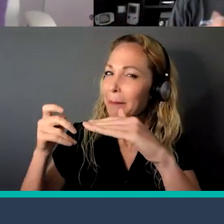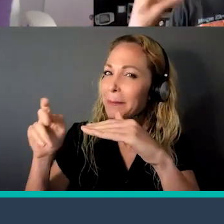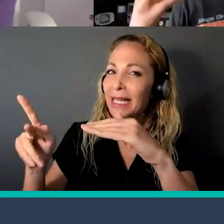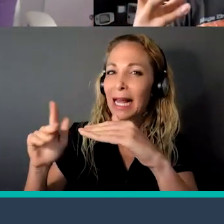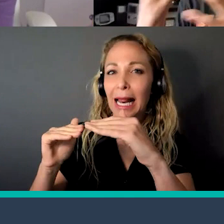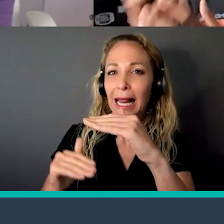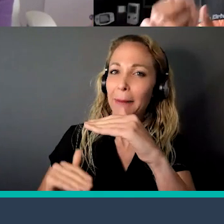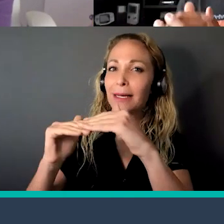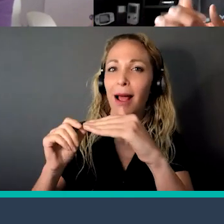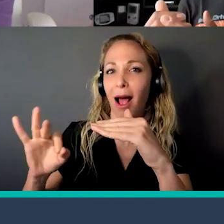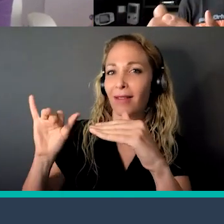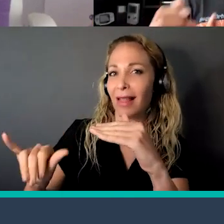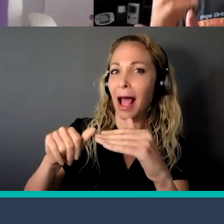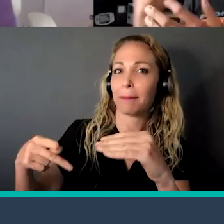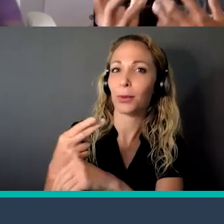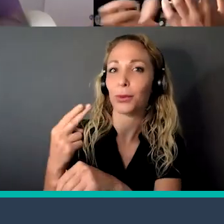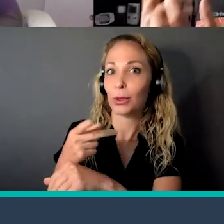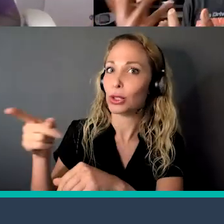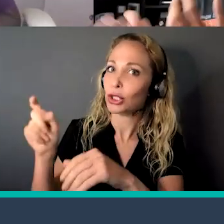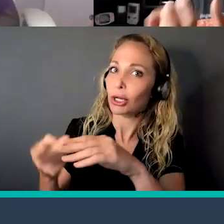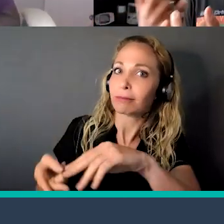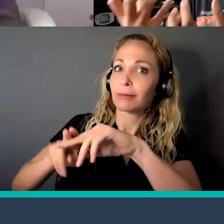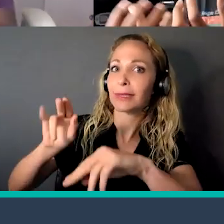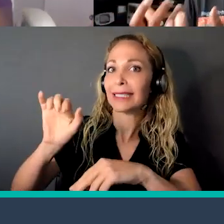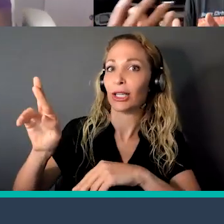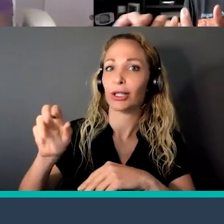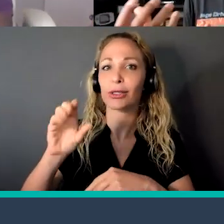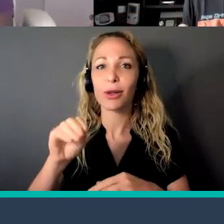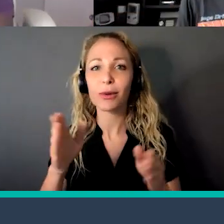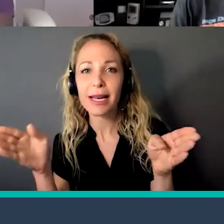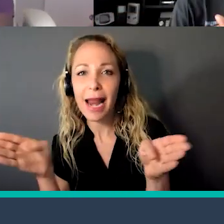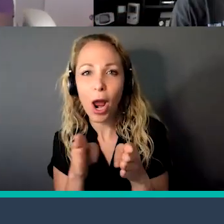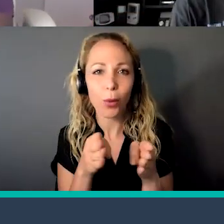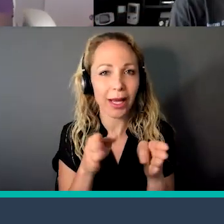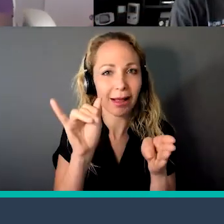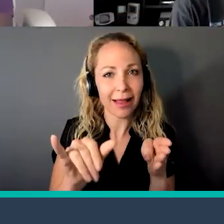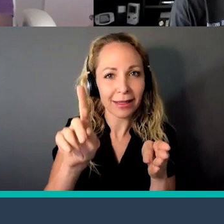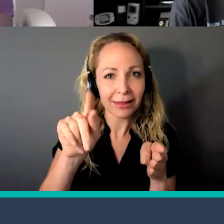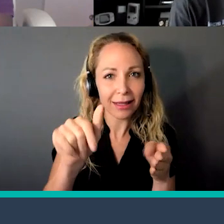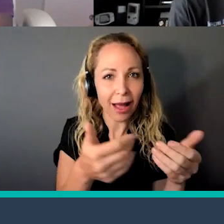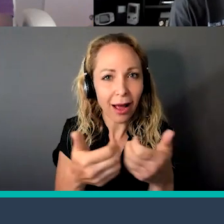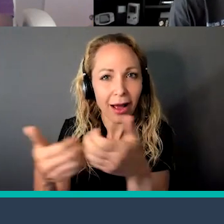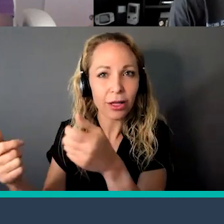AND UPGRADE YOUR TIER. AND NARROWING THAT CONCEPT INTO AN OBJECT IN HubSpot TO